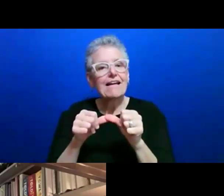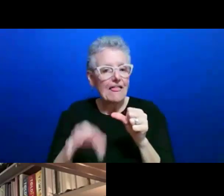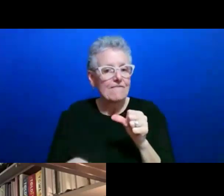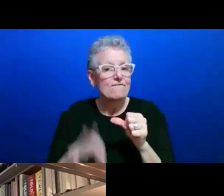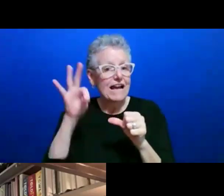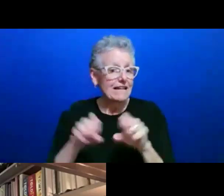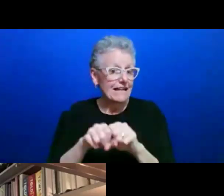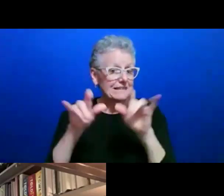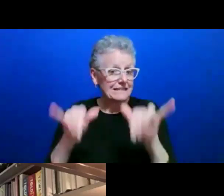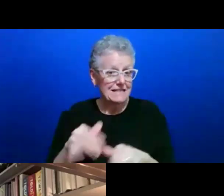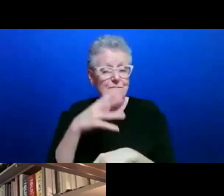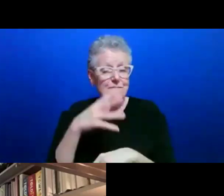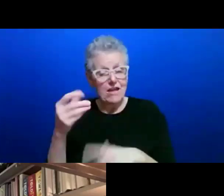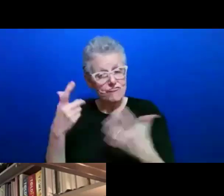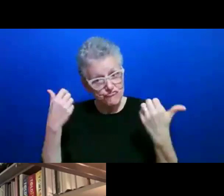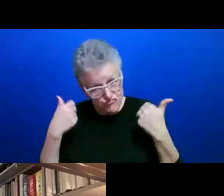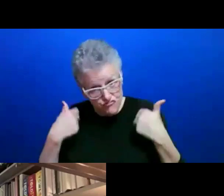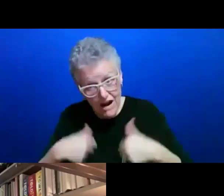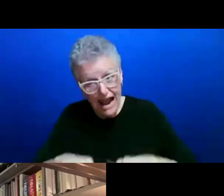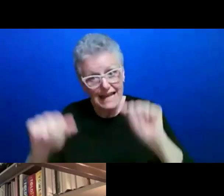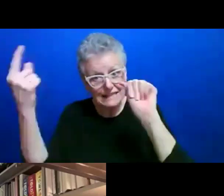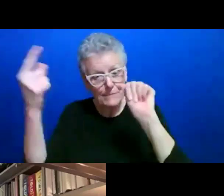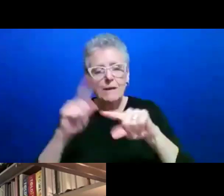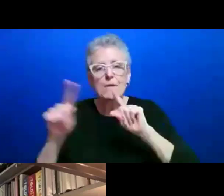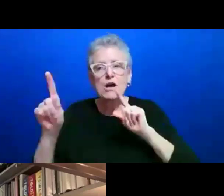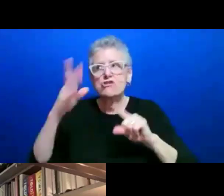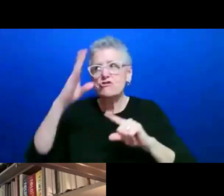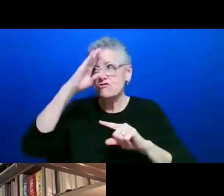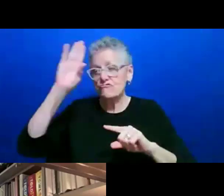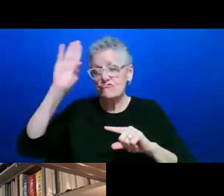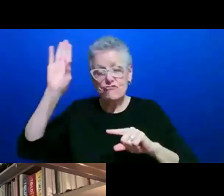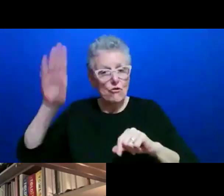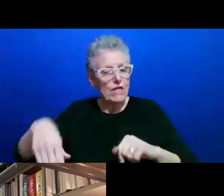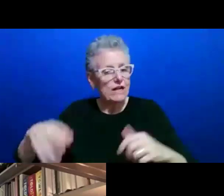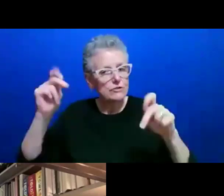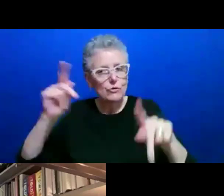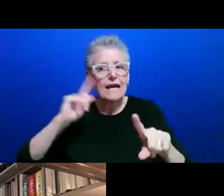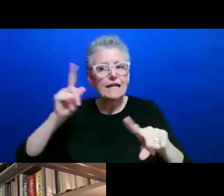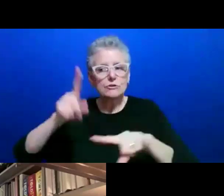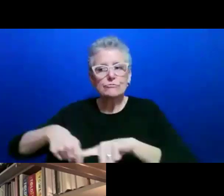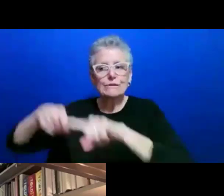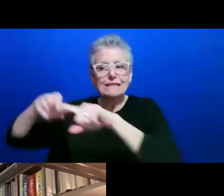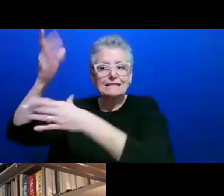and trying something, but knowing that it's okay to stop and make changes along the way.